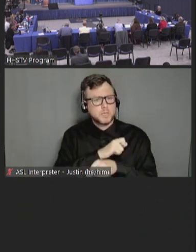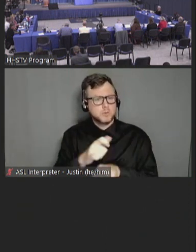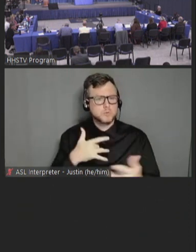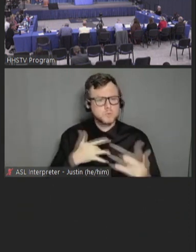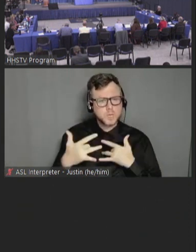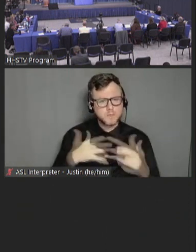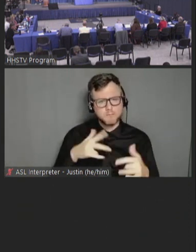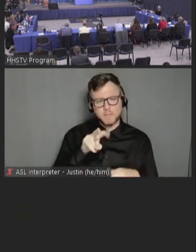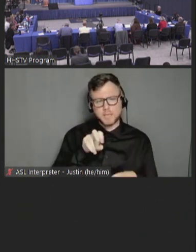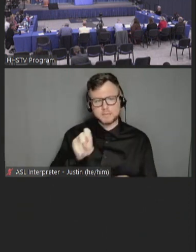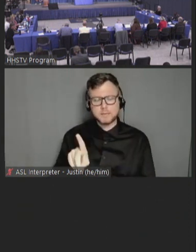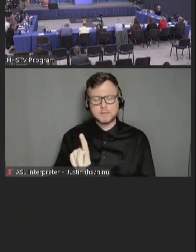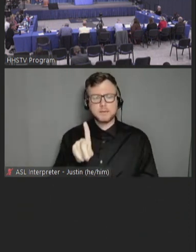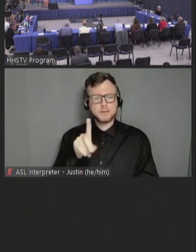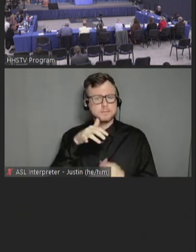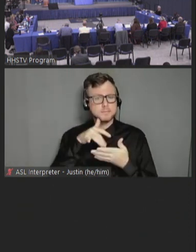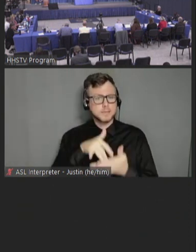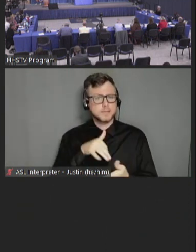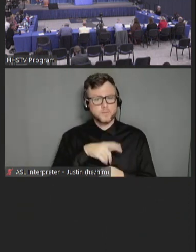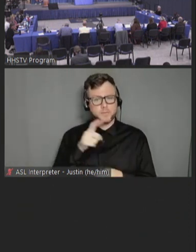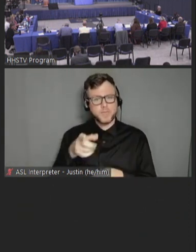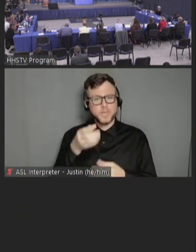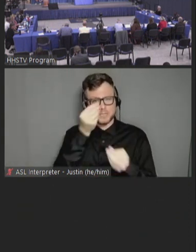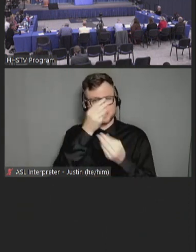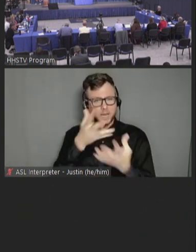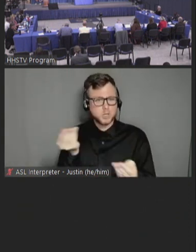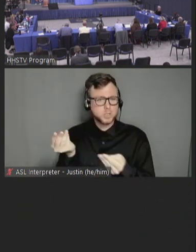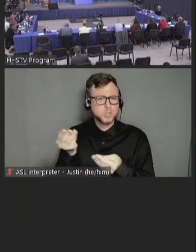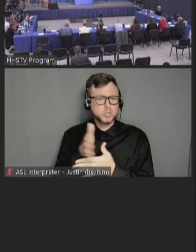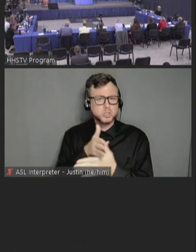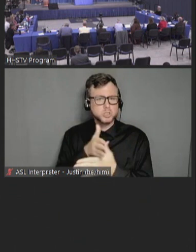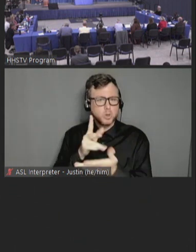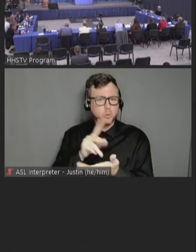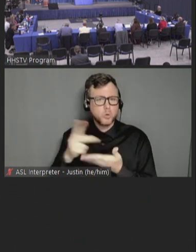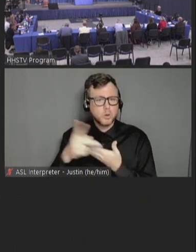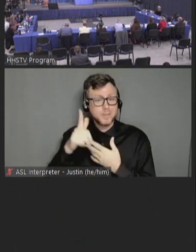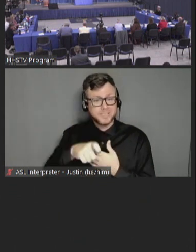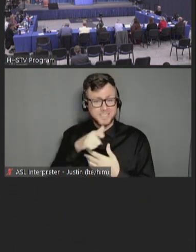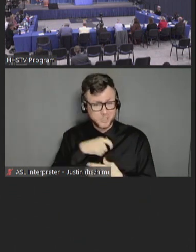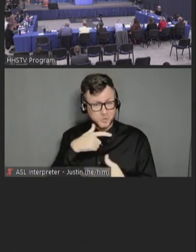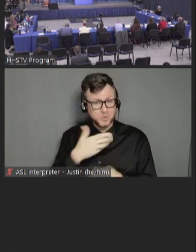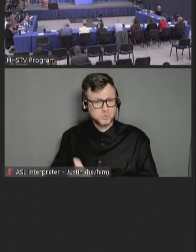made recommendations that the data-sharing program needed to be improved and datasets